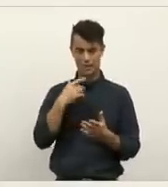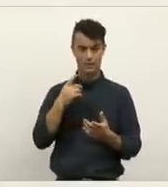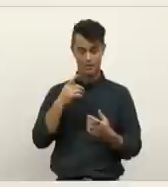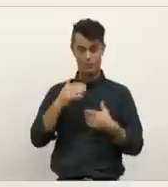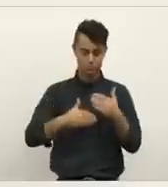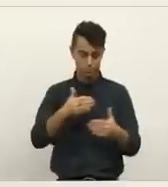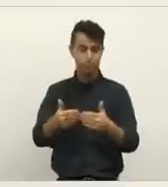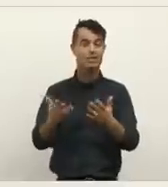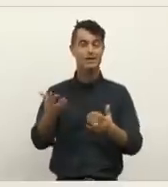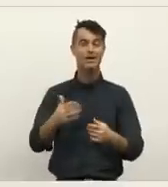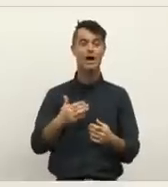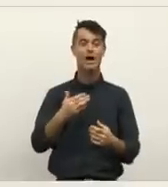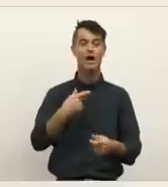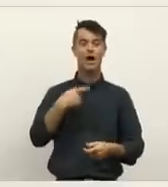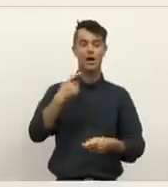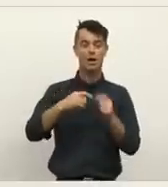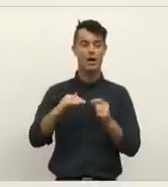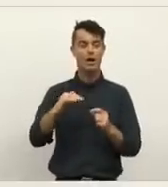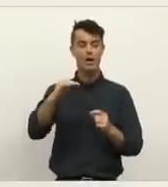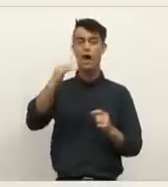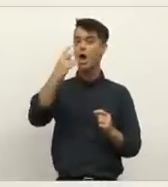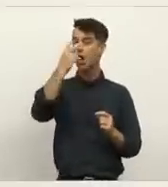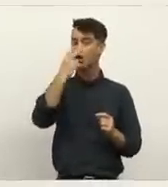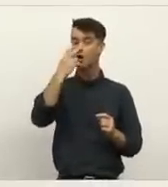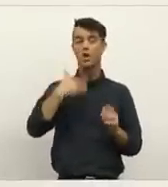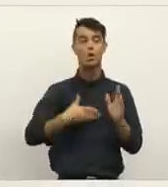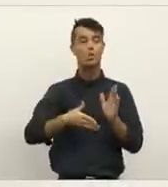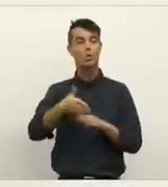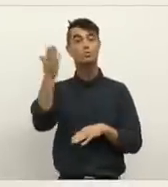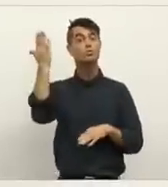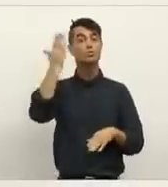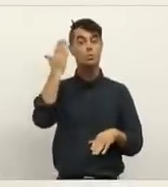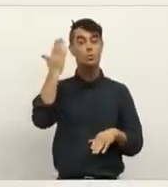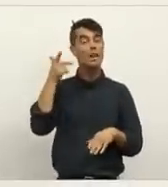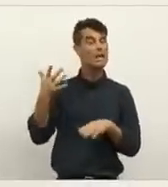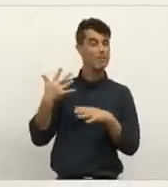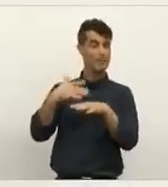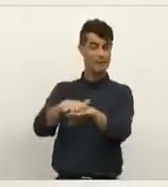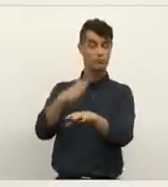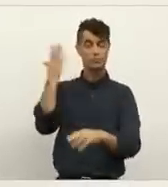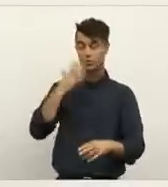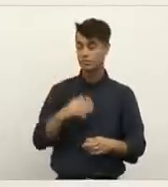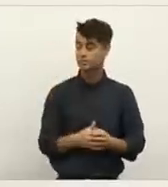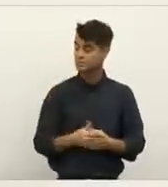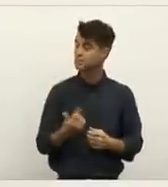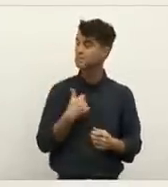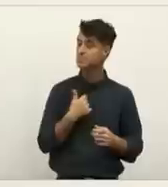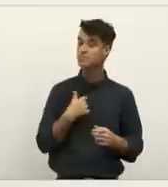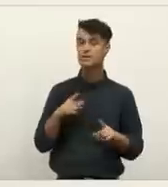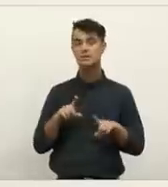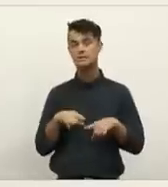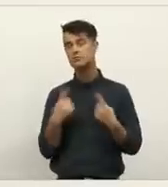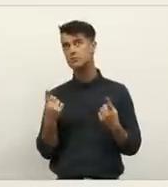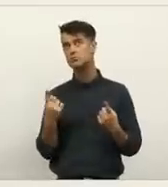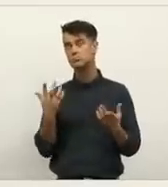And as I got older, going to a mainstream school, I began to use different bits of adaptive technology.